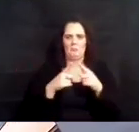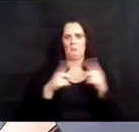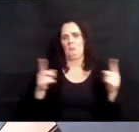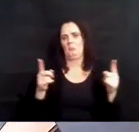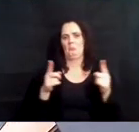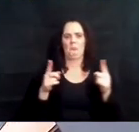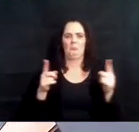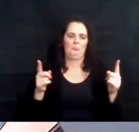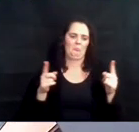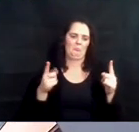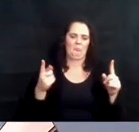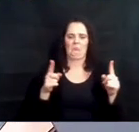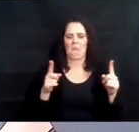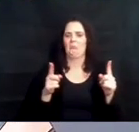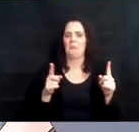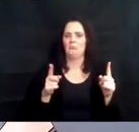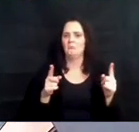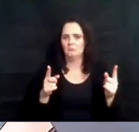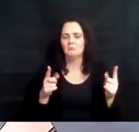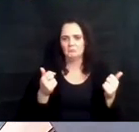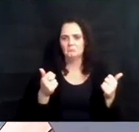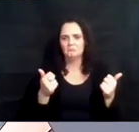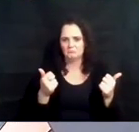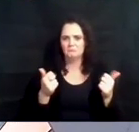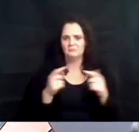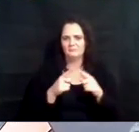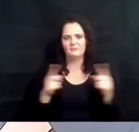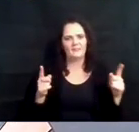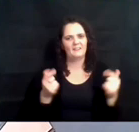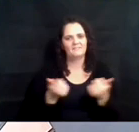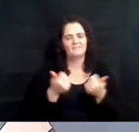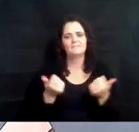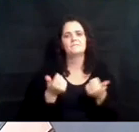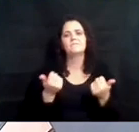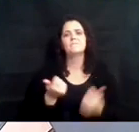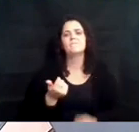looking at probably about a foot long there for my length of thread. And oh boy!